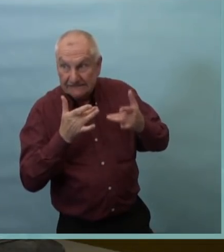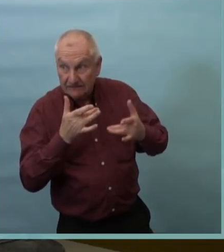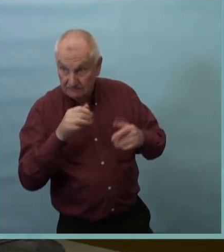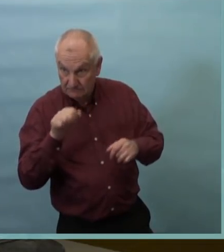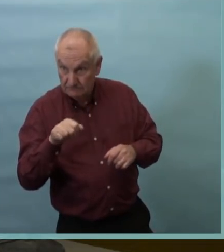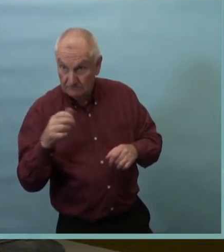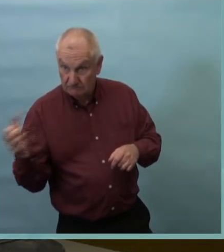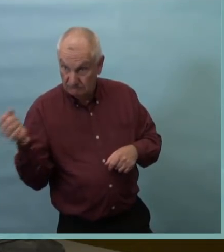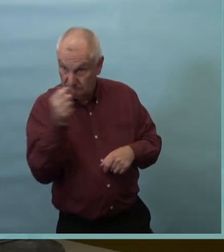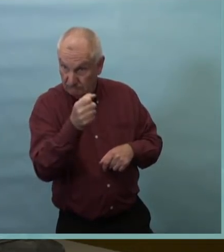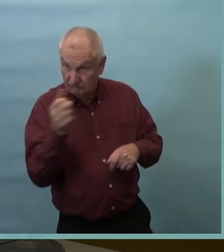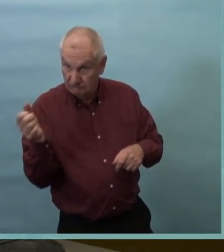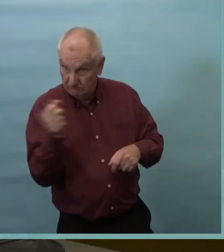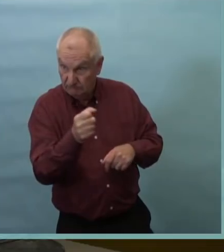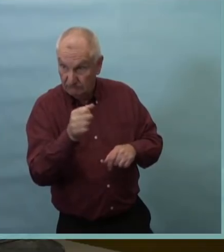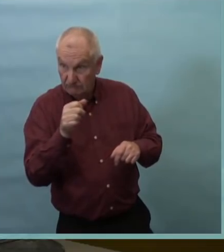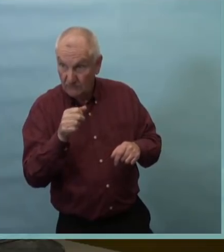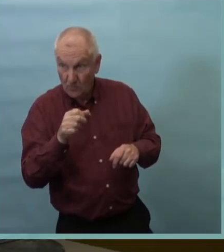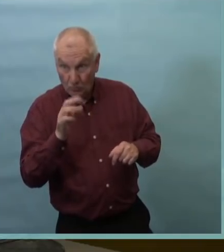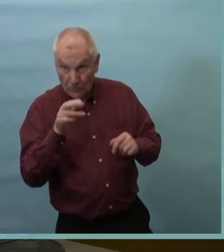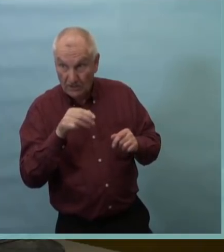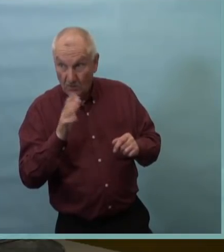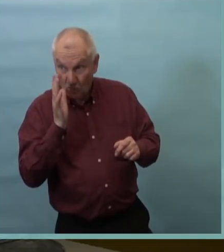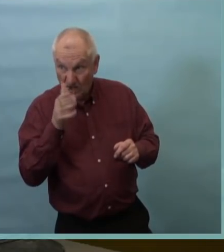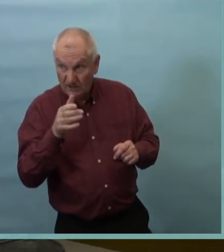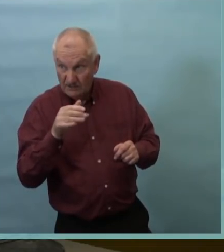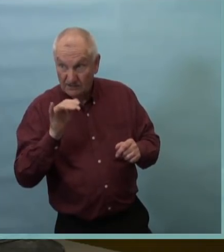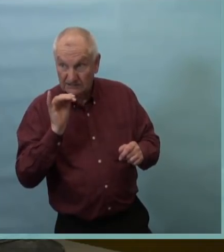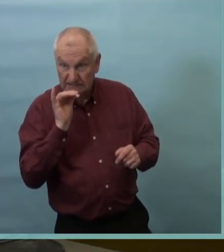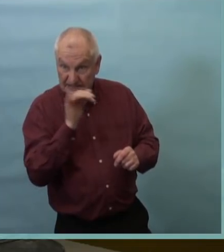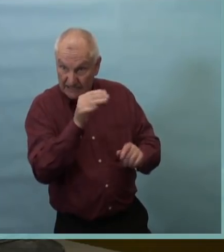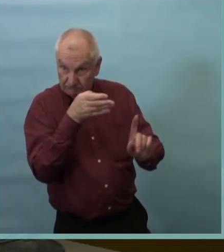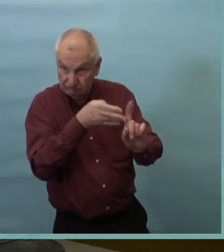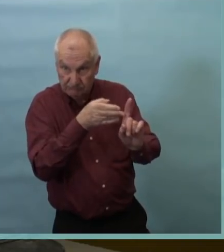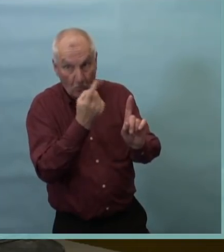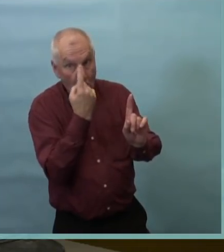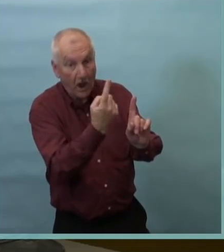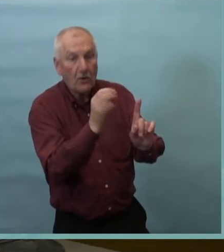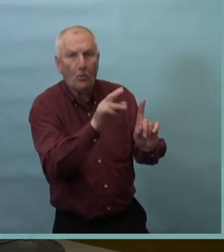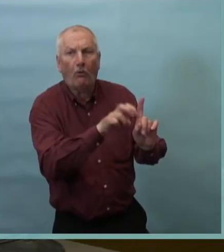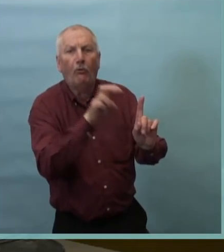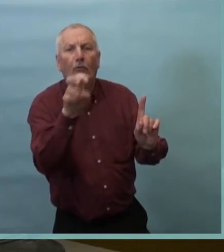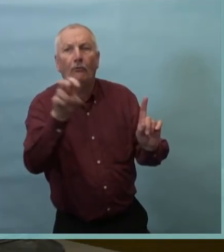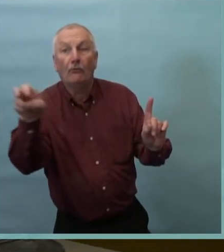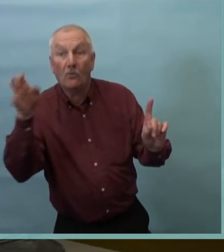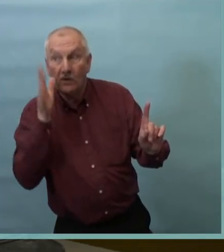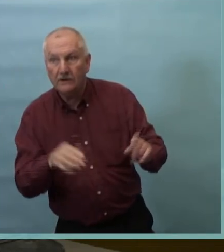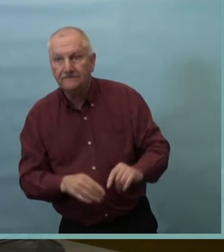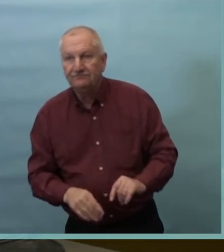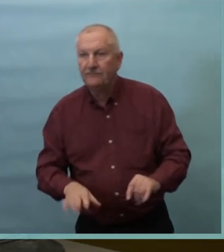our goal and will this plan take place by 4:00 I did it's just from what I've